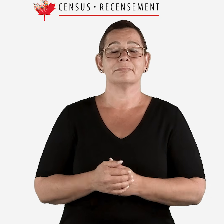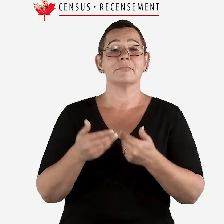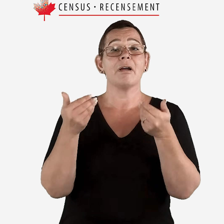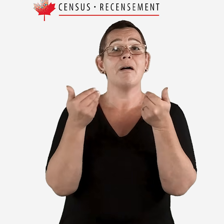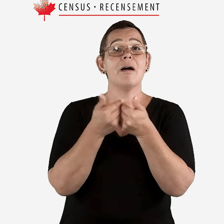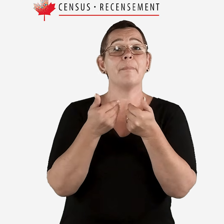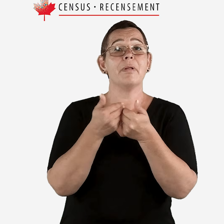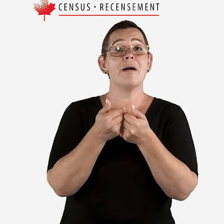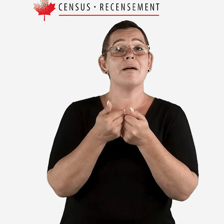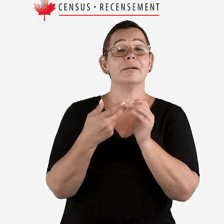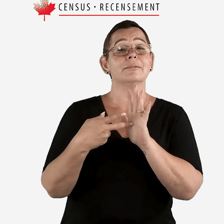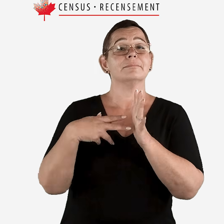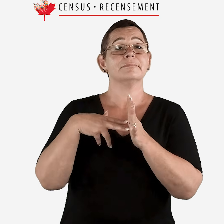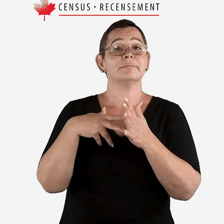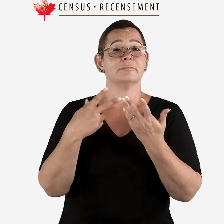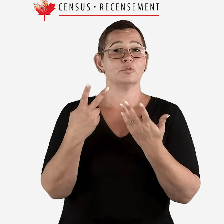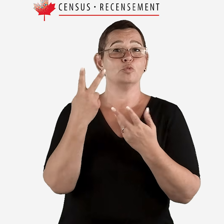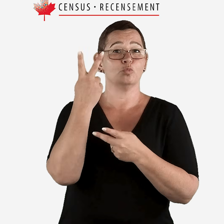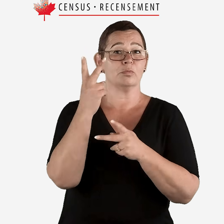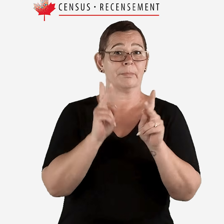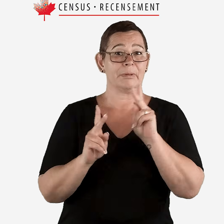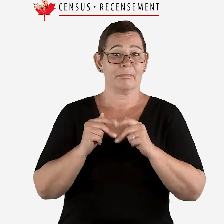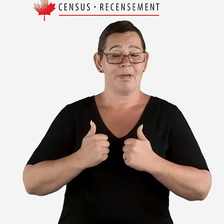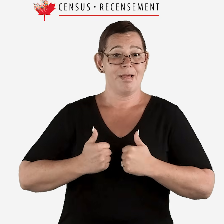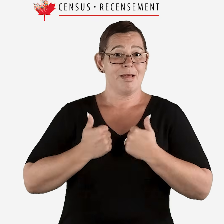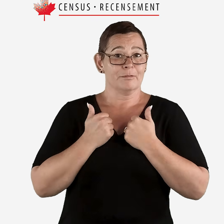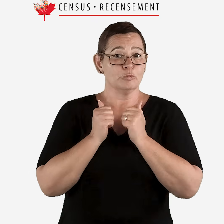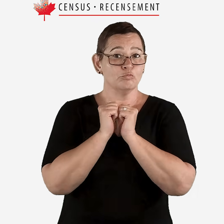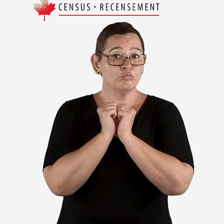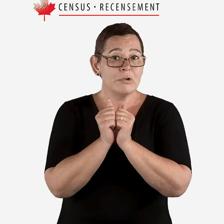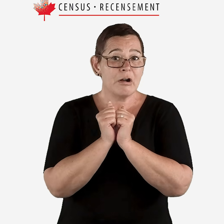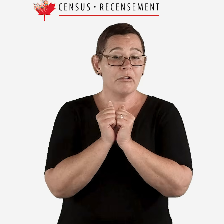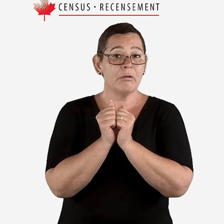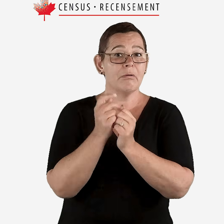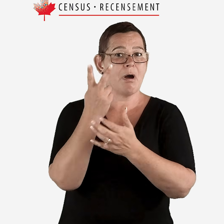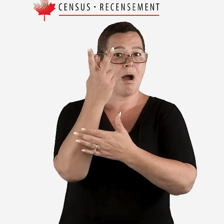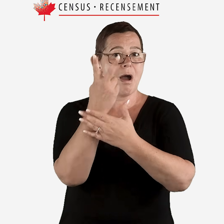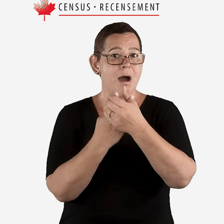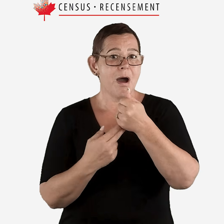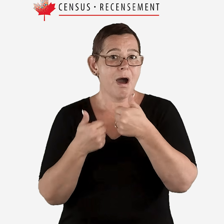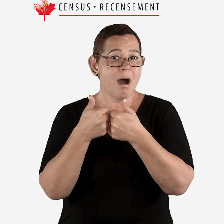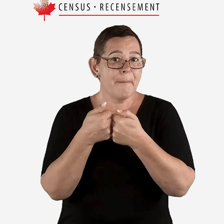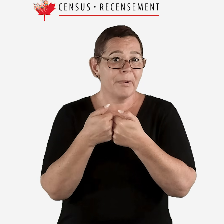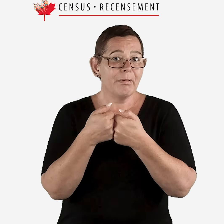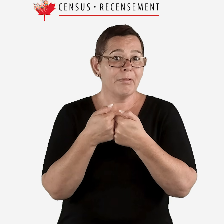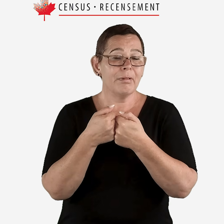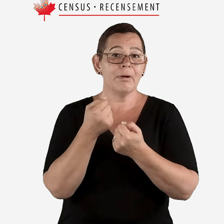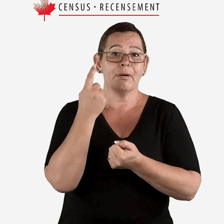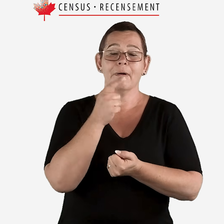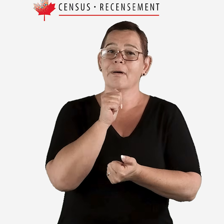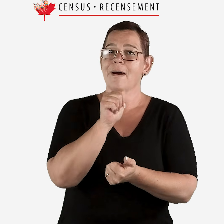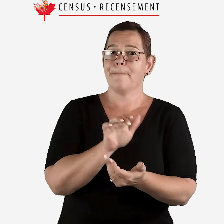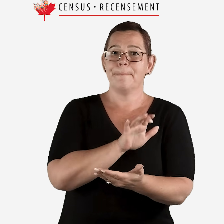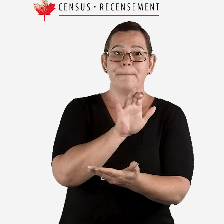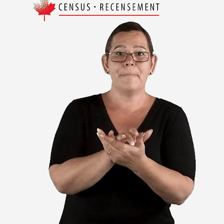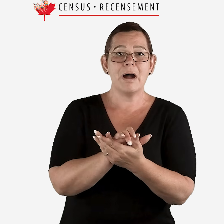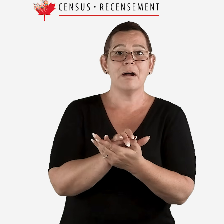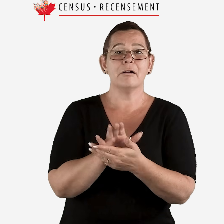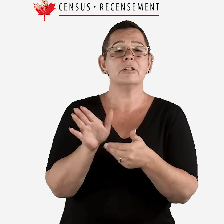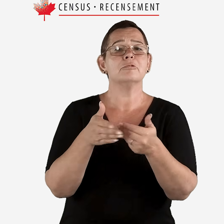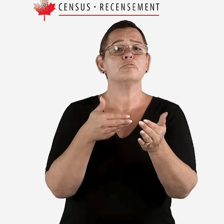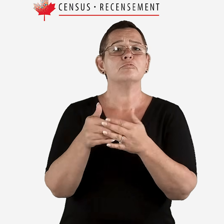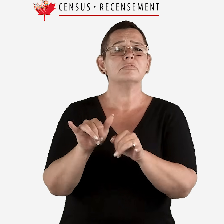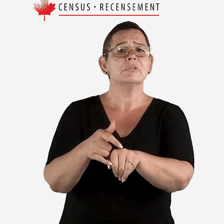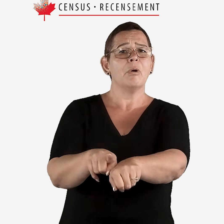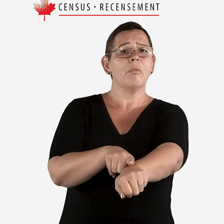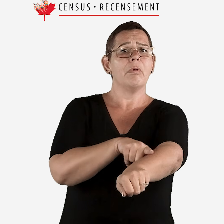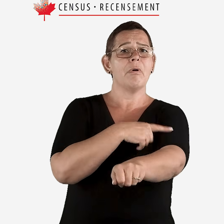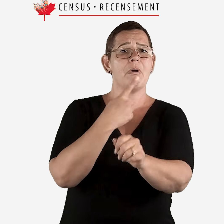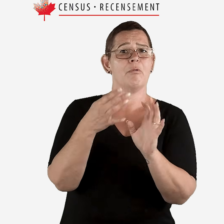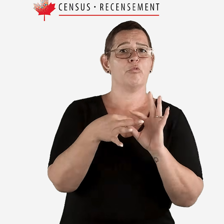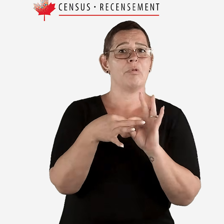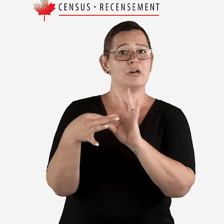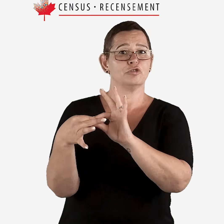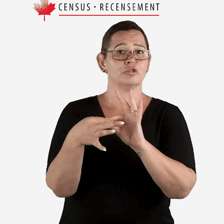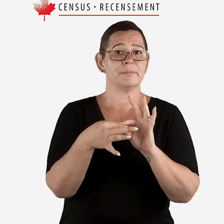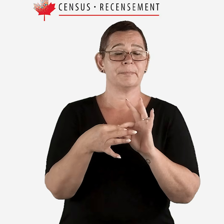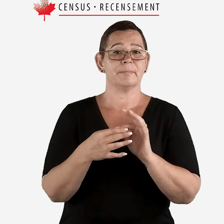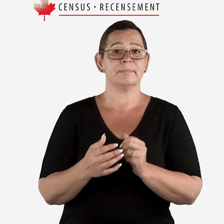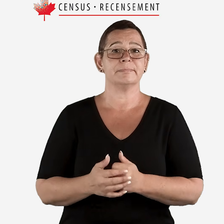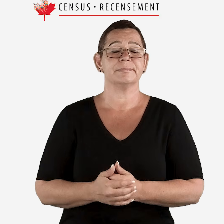Common-law refers to two people who live together as a couple and who are not married, regardless of the duration of the relationship.